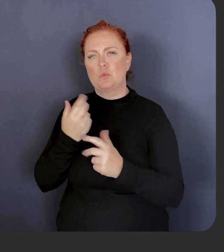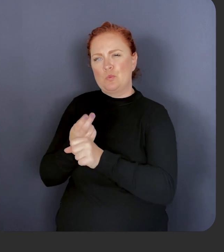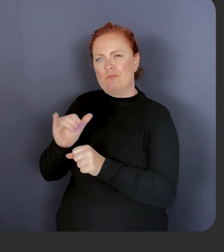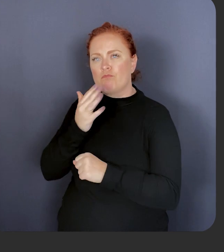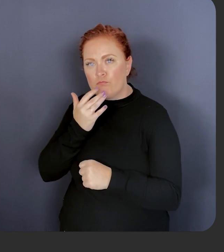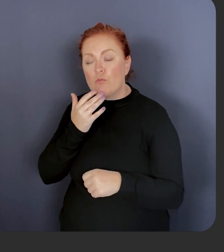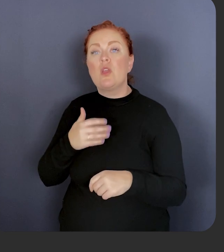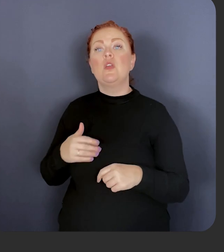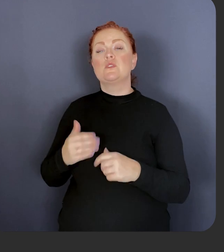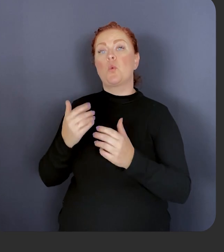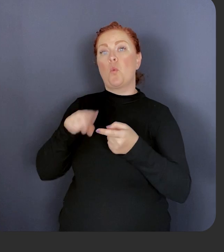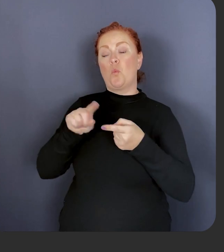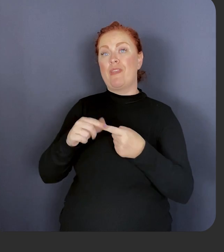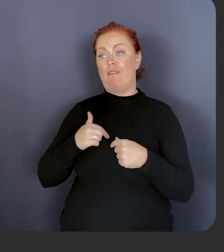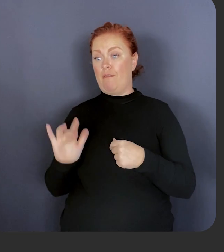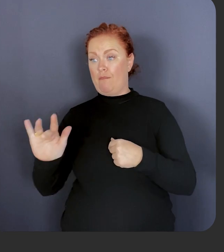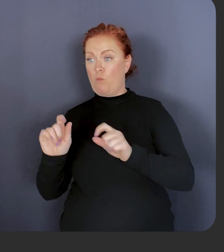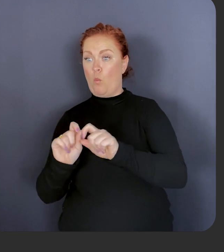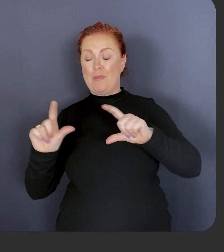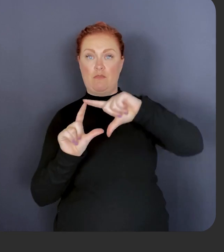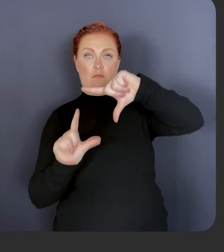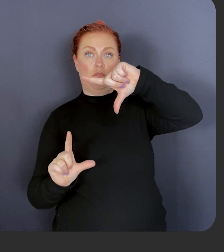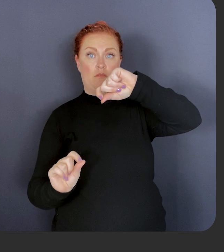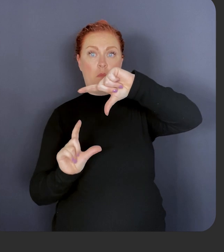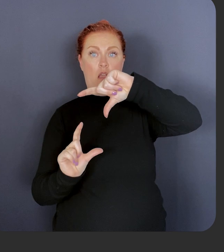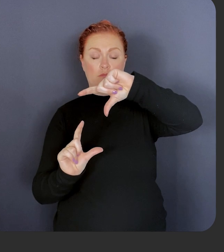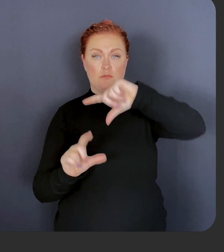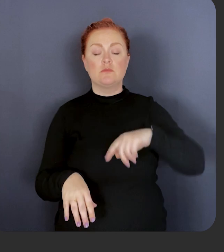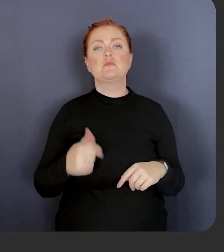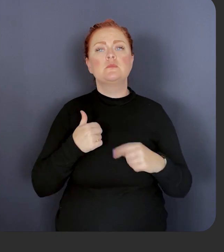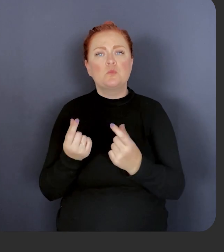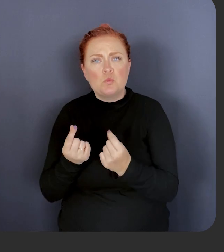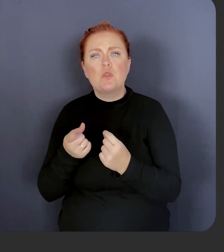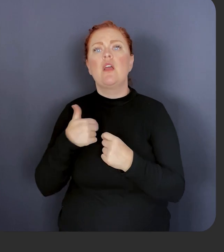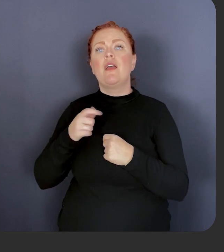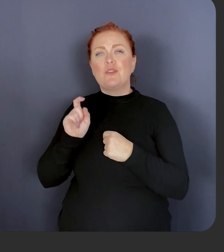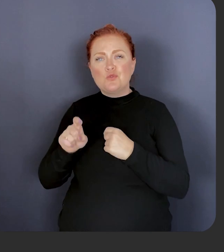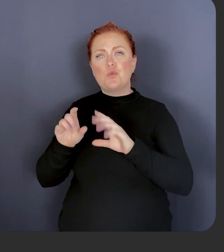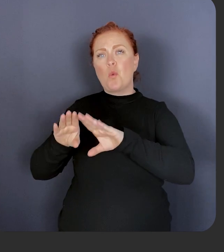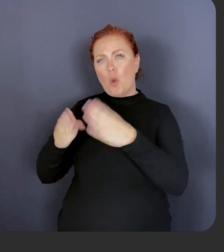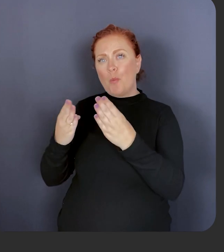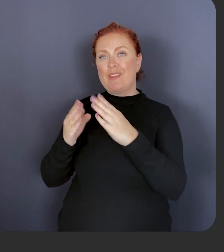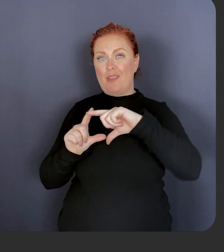So when I open this dialogue, what I'm doing is I should be opening this dialogue